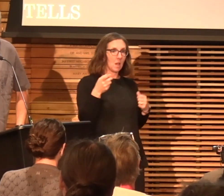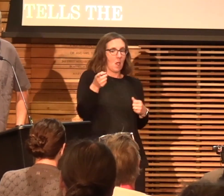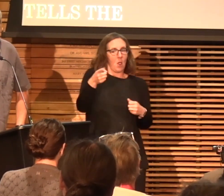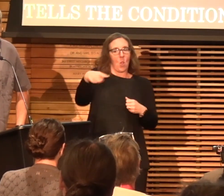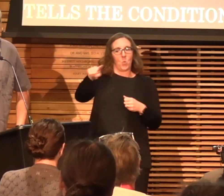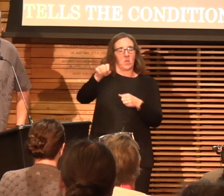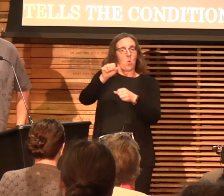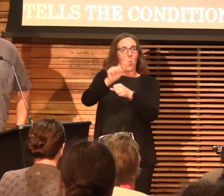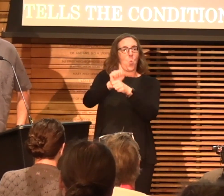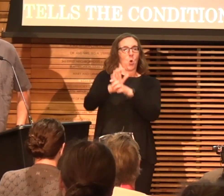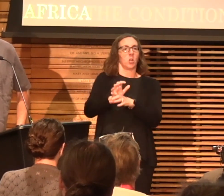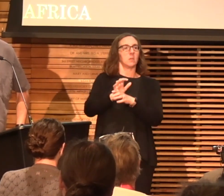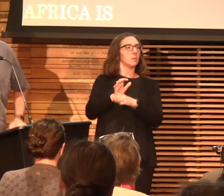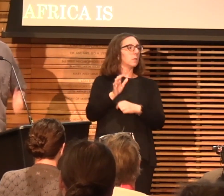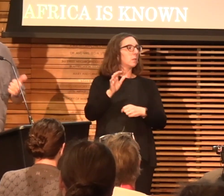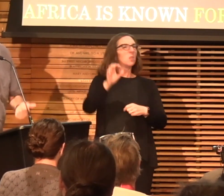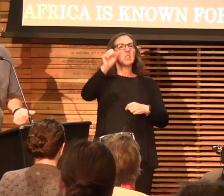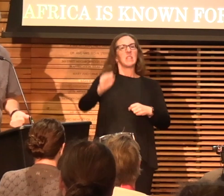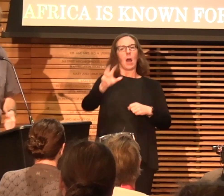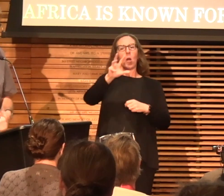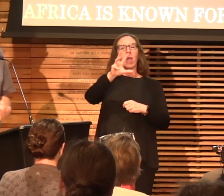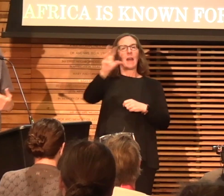South Africa's known for its mines, its gold mines.